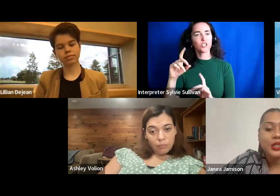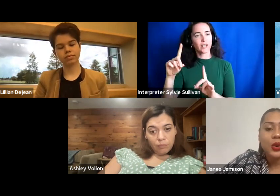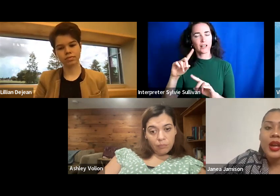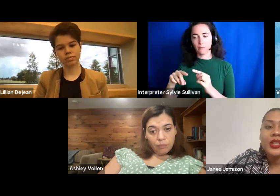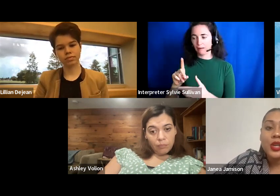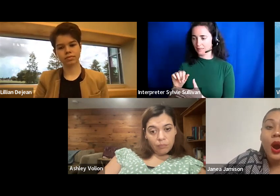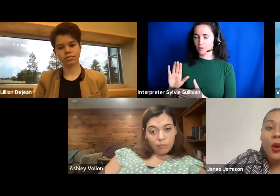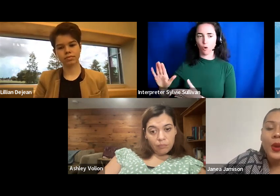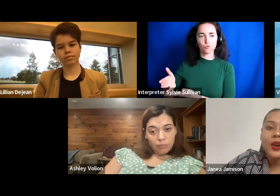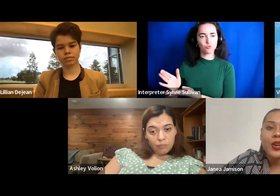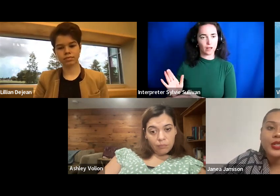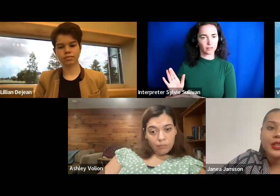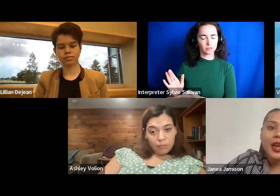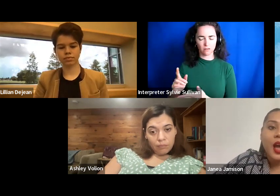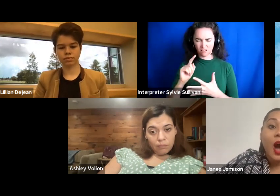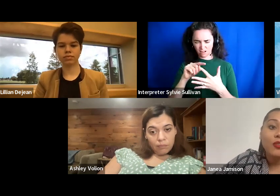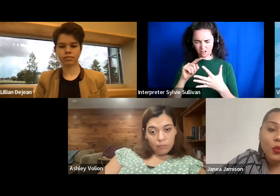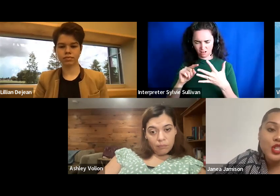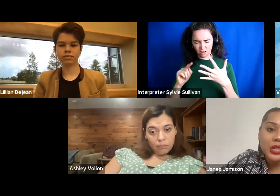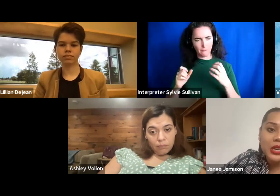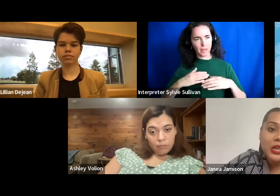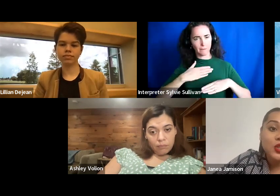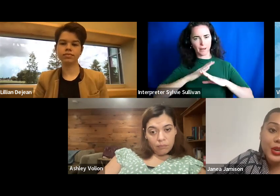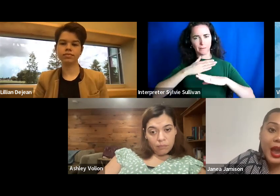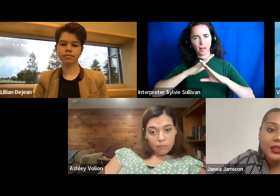So these are all barriers. That, unfortunately, is a reality.